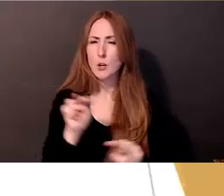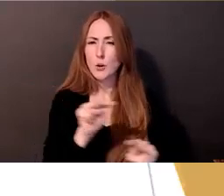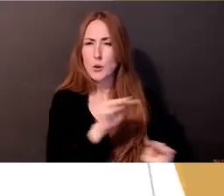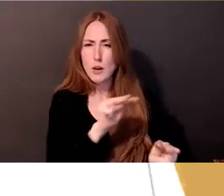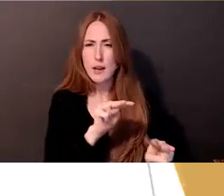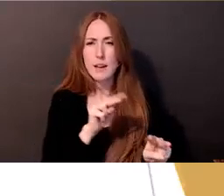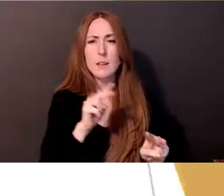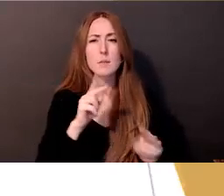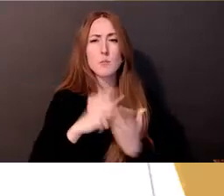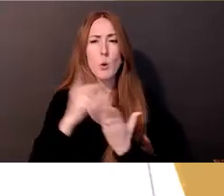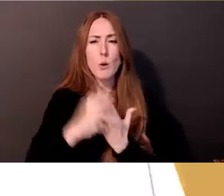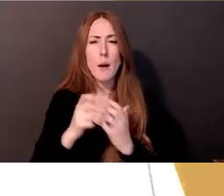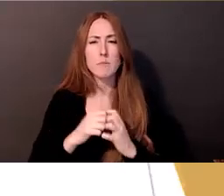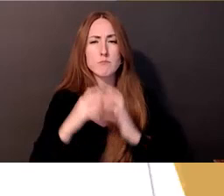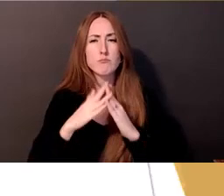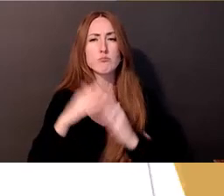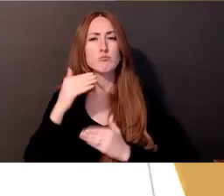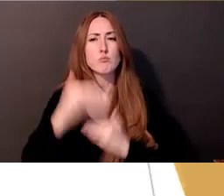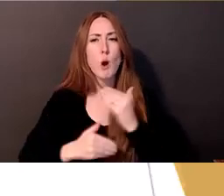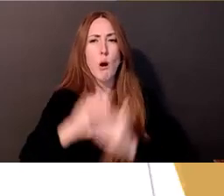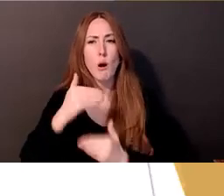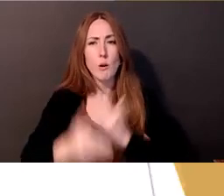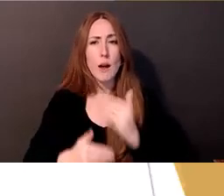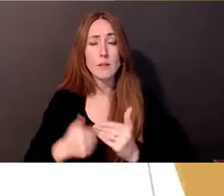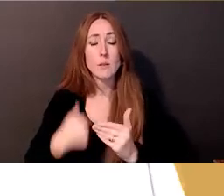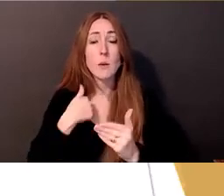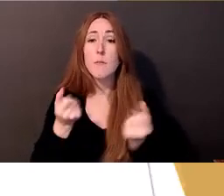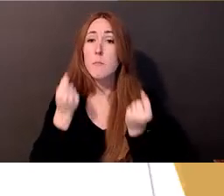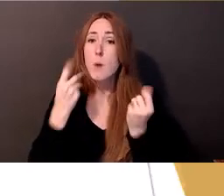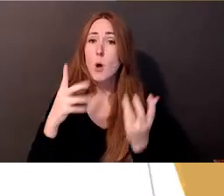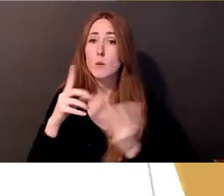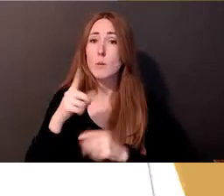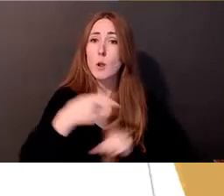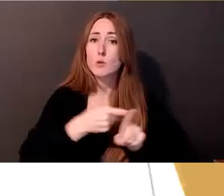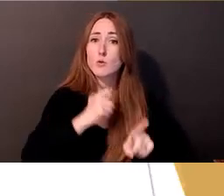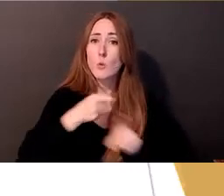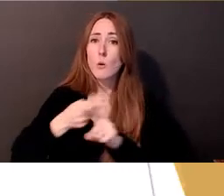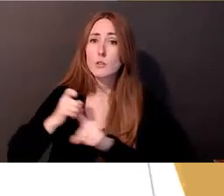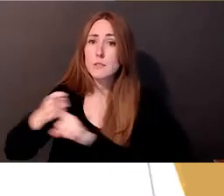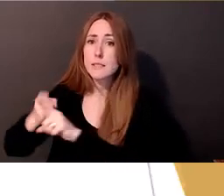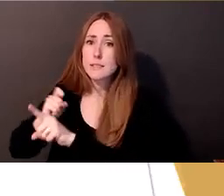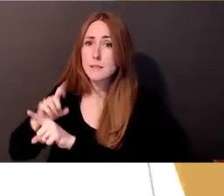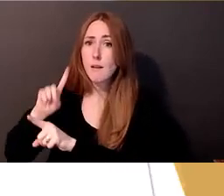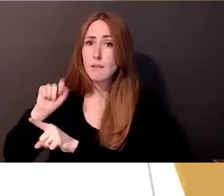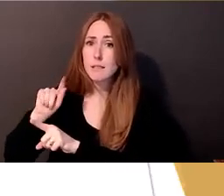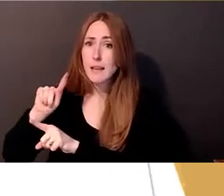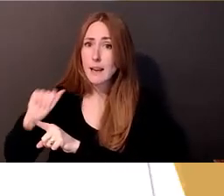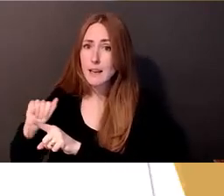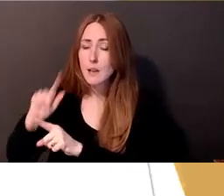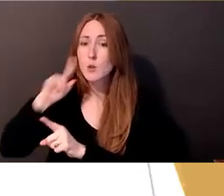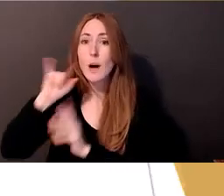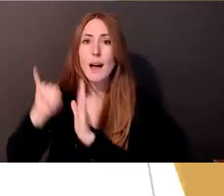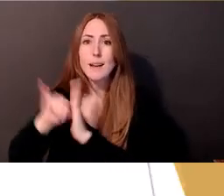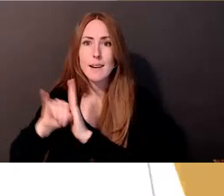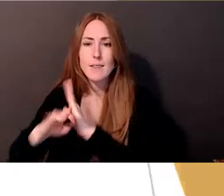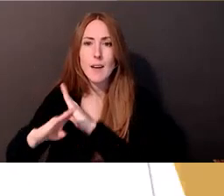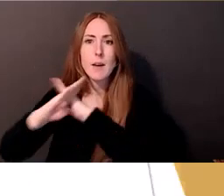multiple sources of data to identify barriers to implementation as they arise.